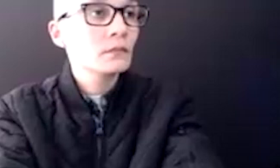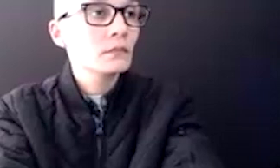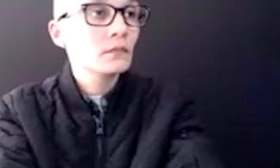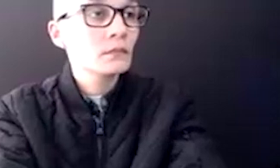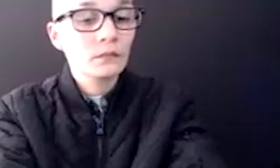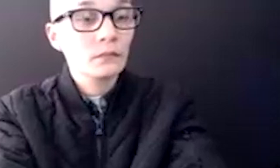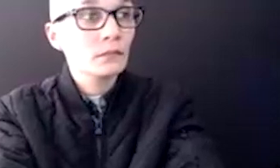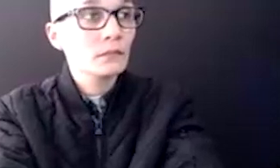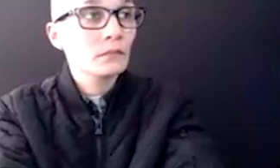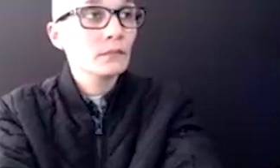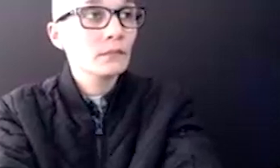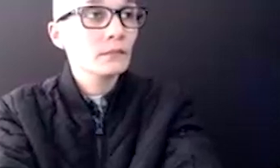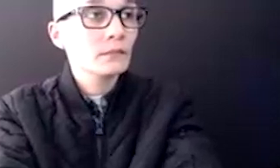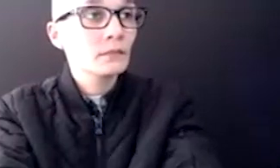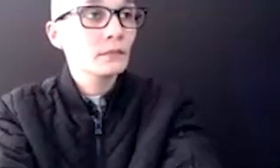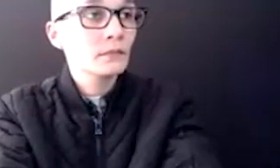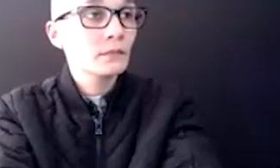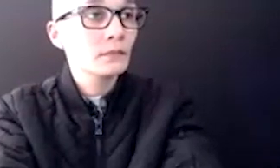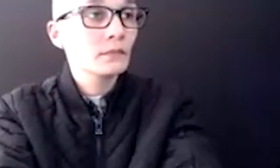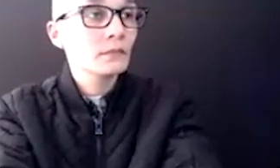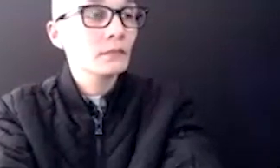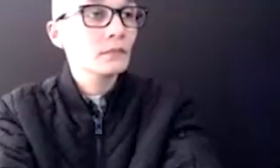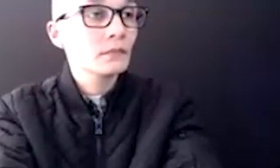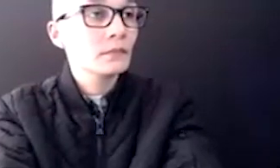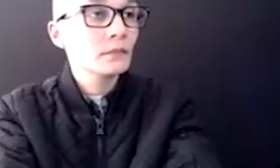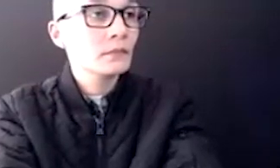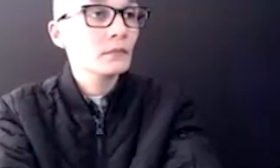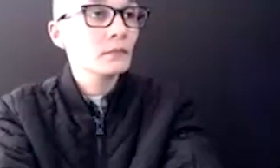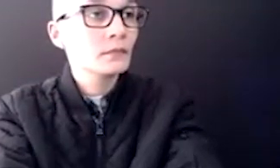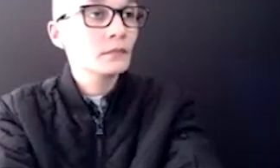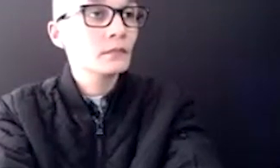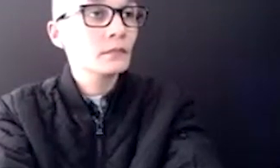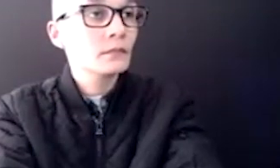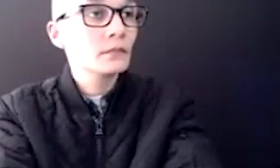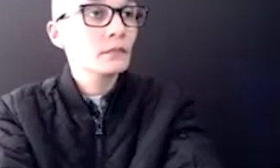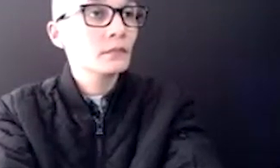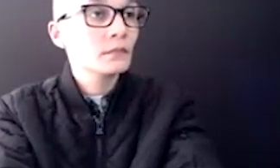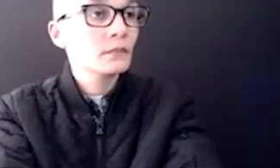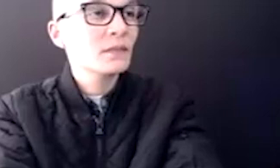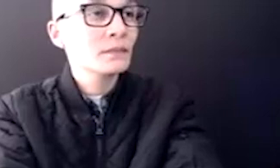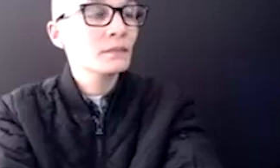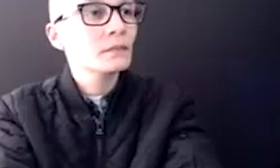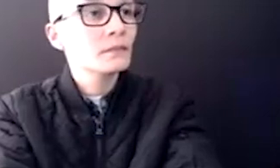You know, we don't really have control over that. But you know, in terms of,